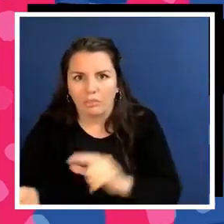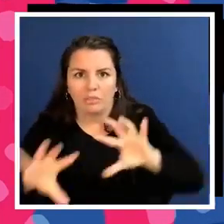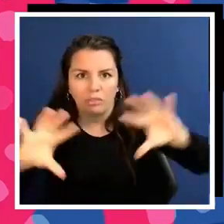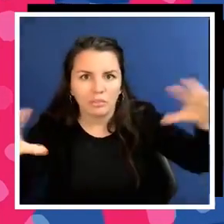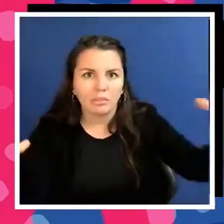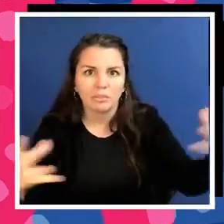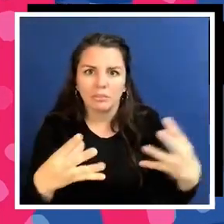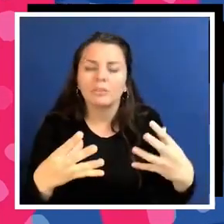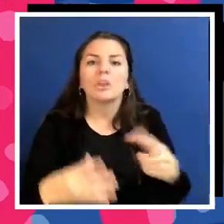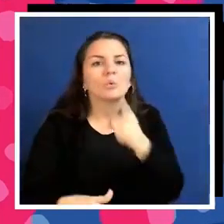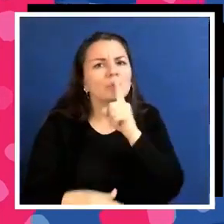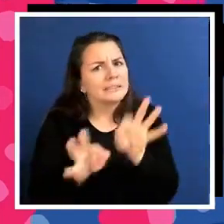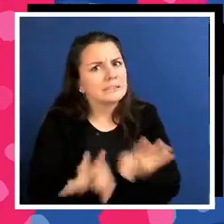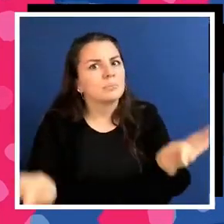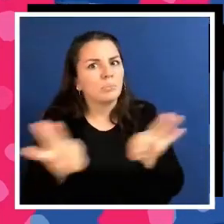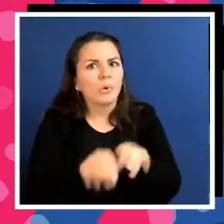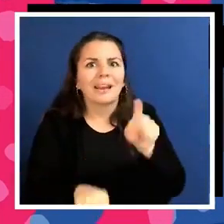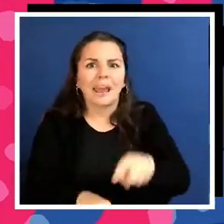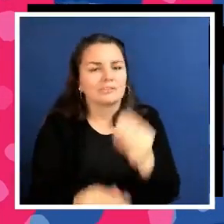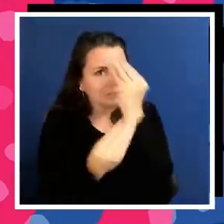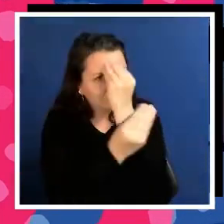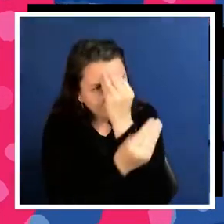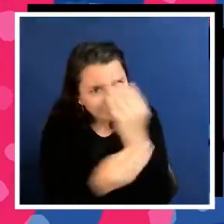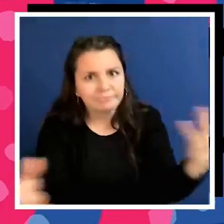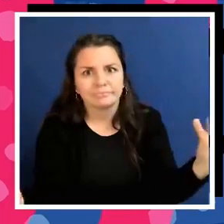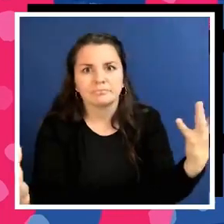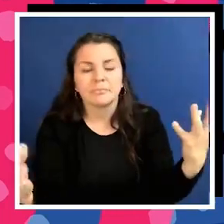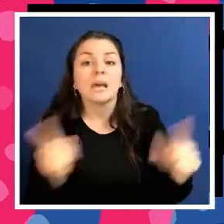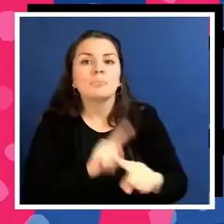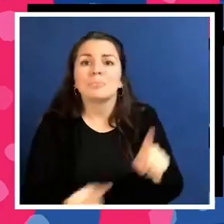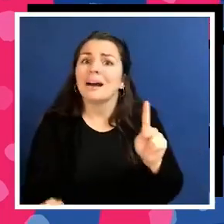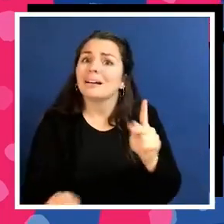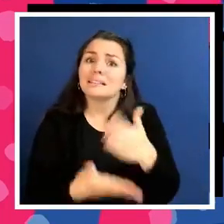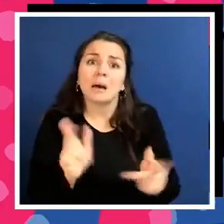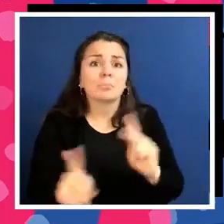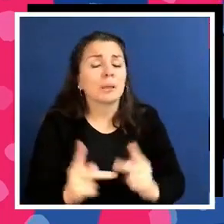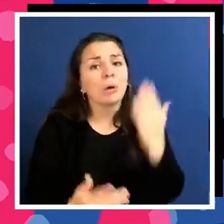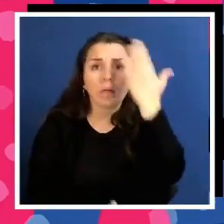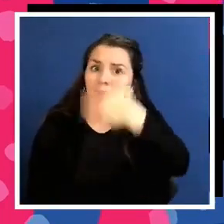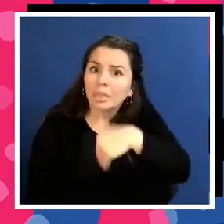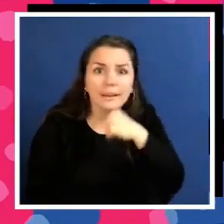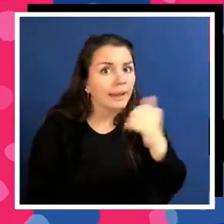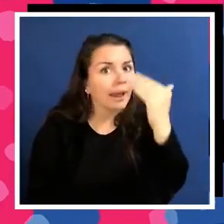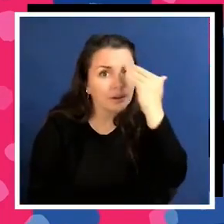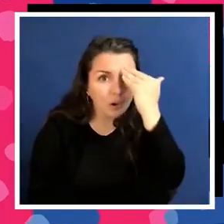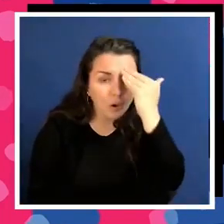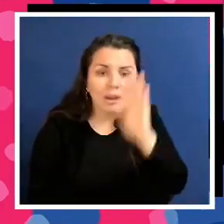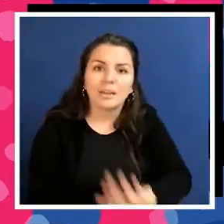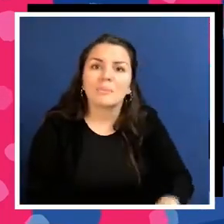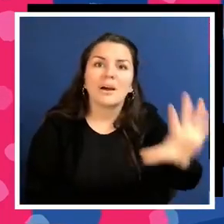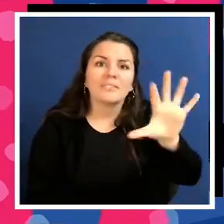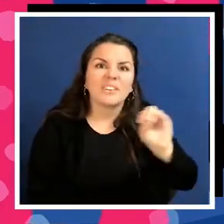JUST THOSE AT THE TOP. THIS IS LIFE CHANGING, COUNTRY CHANGING STUFF.